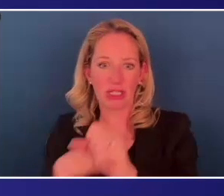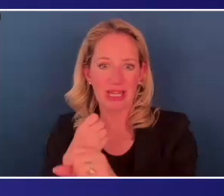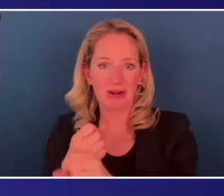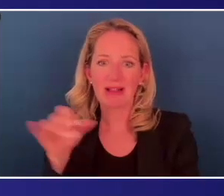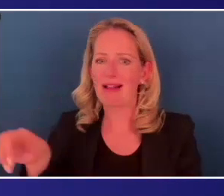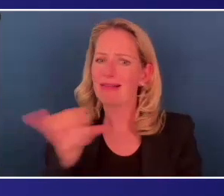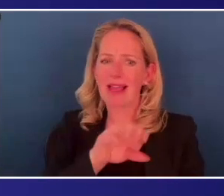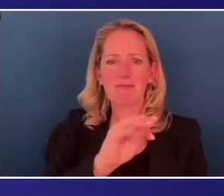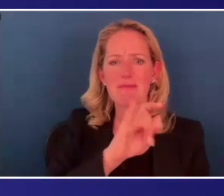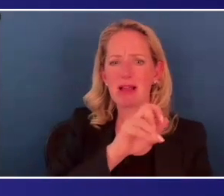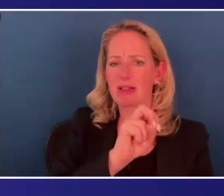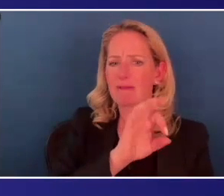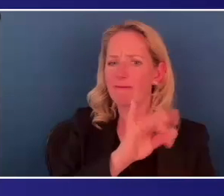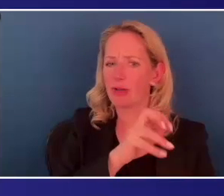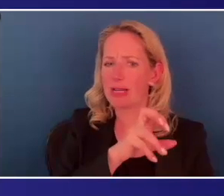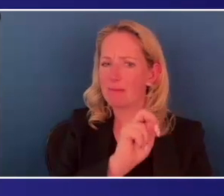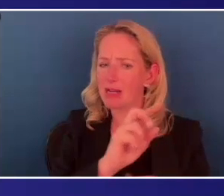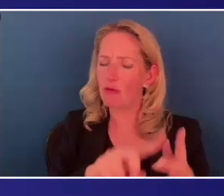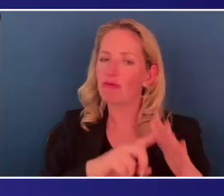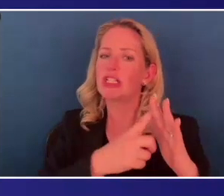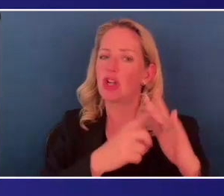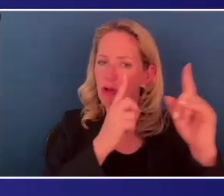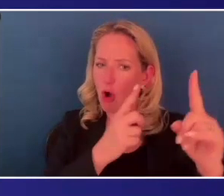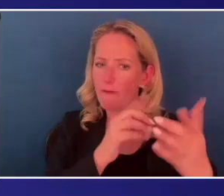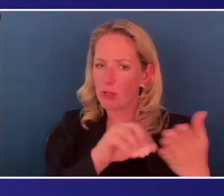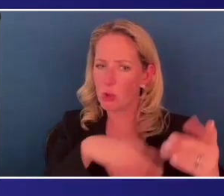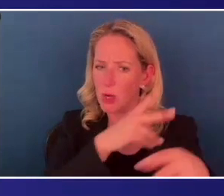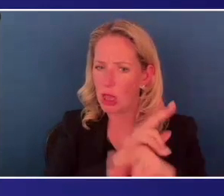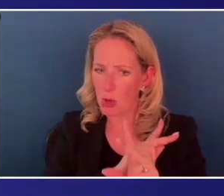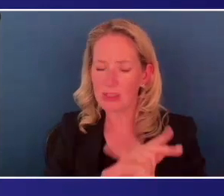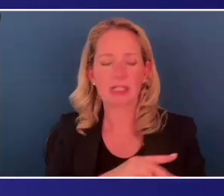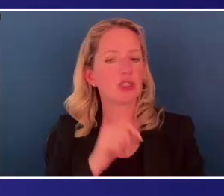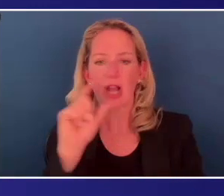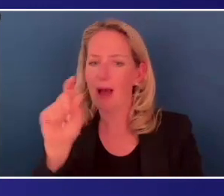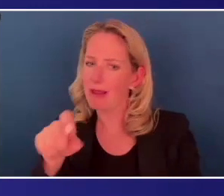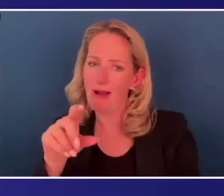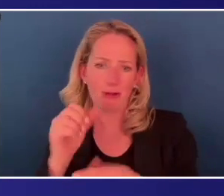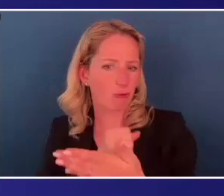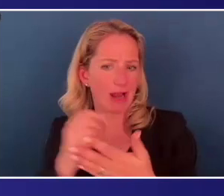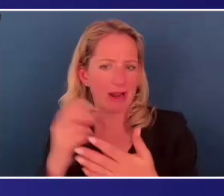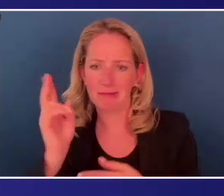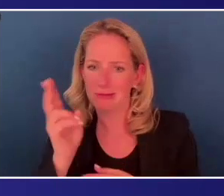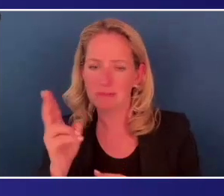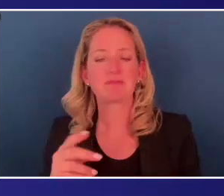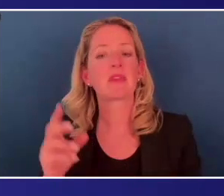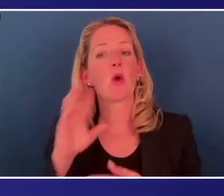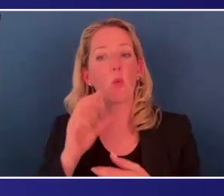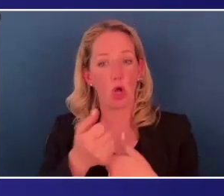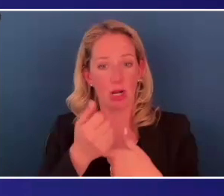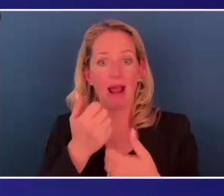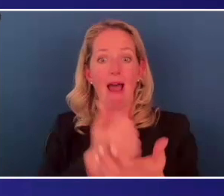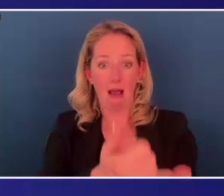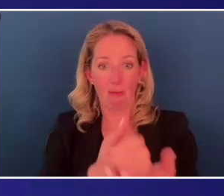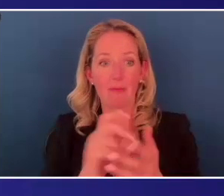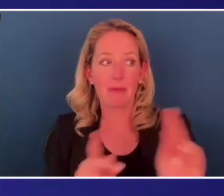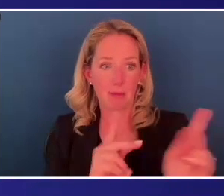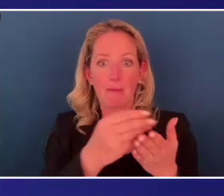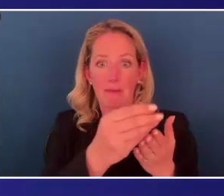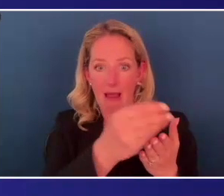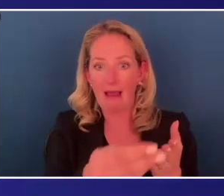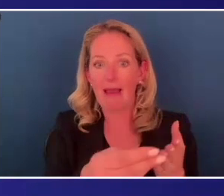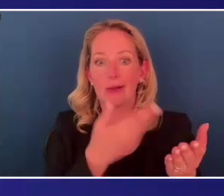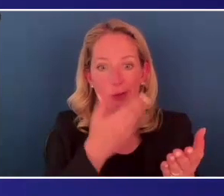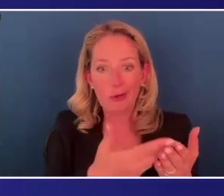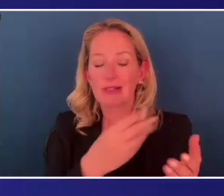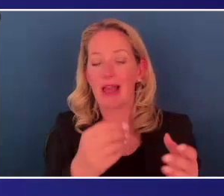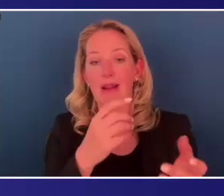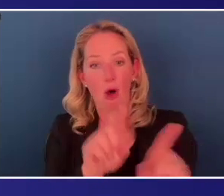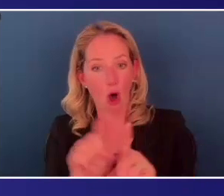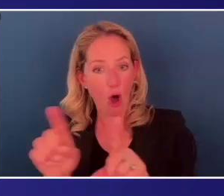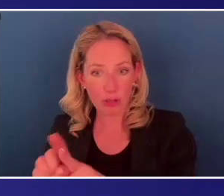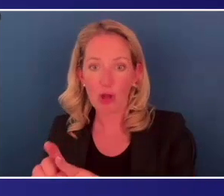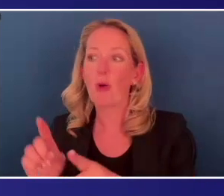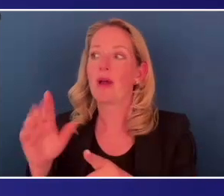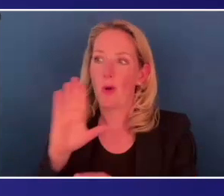Such a policy would bolster the ability, our borrowers abilities to buy adorable goods and likely help ease financial and mental distresses that balance is truly abstract.